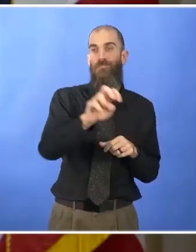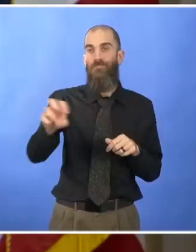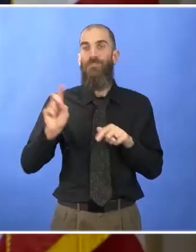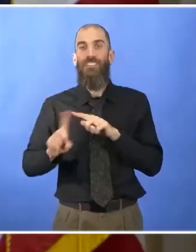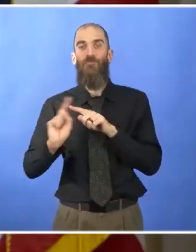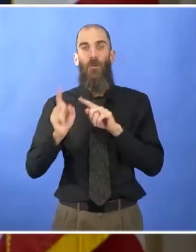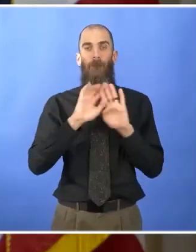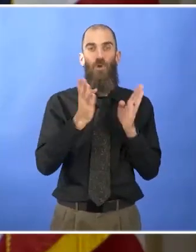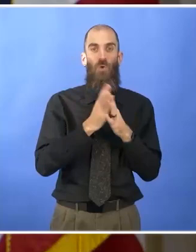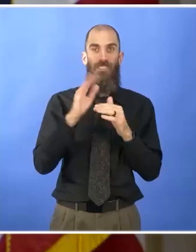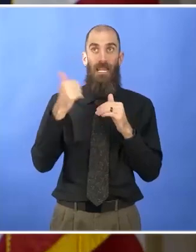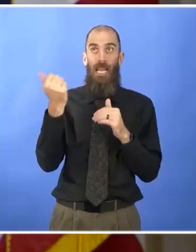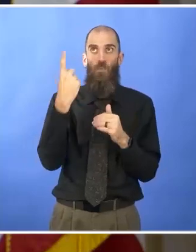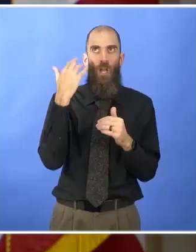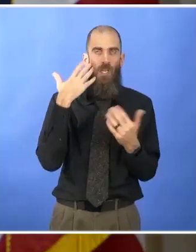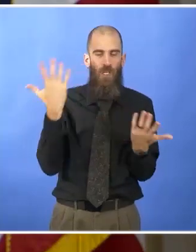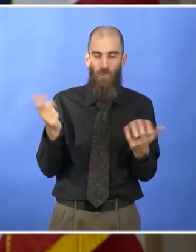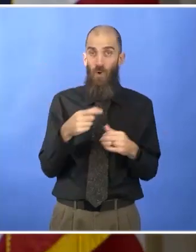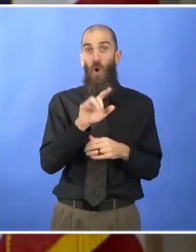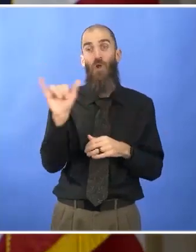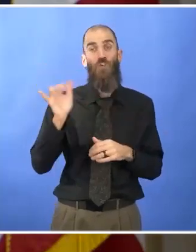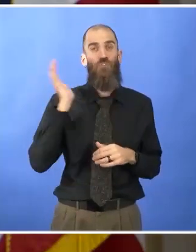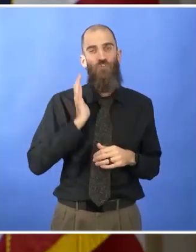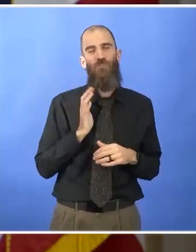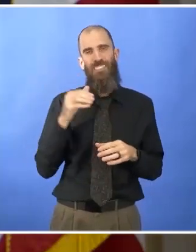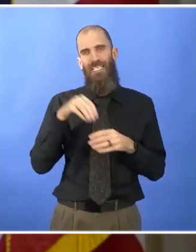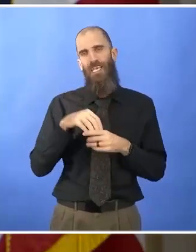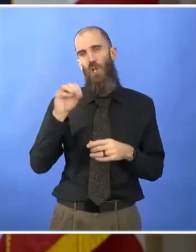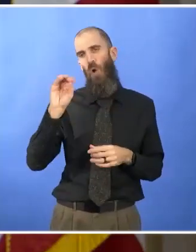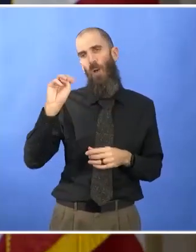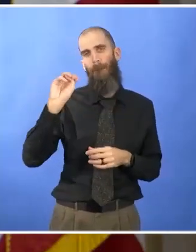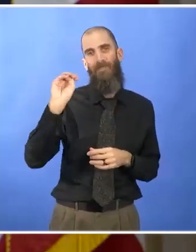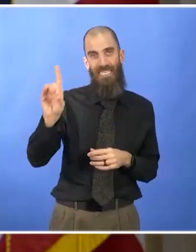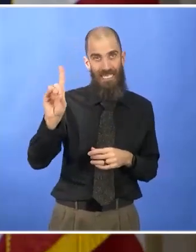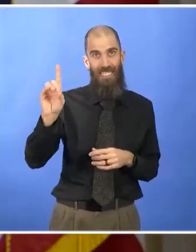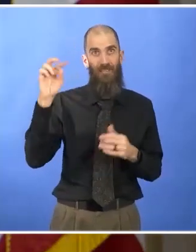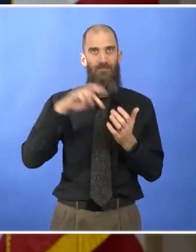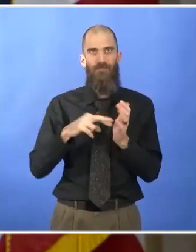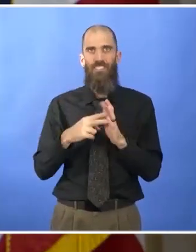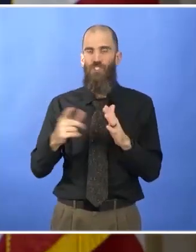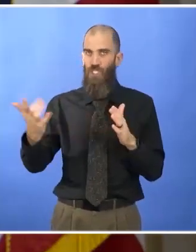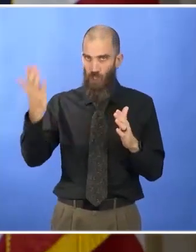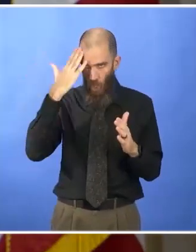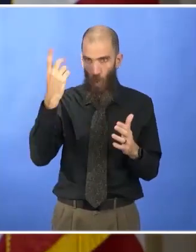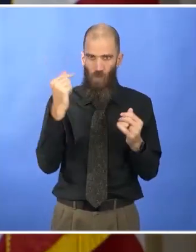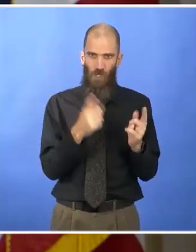SHE REALLY KNOWS WHAT IS GOING ON AT THIS AGENCY IN THIS BUILDING. SHE HAS SPENT TIME DETAILED TO